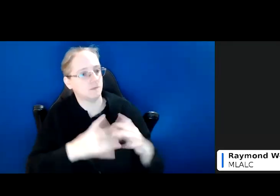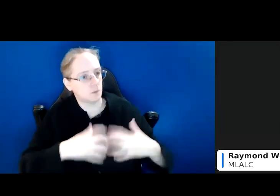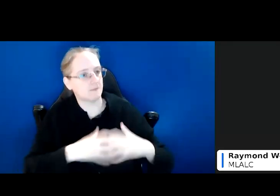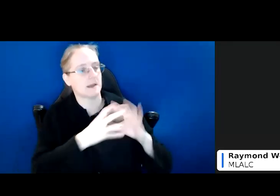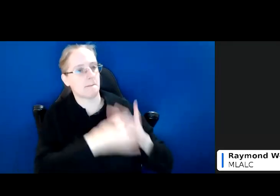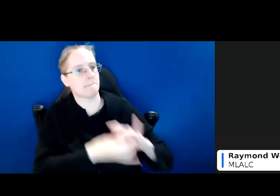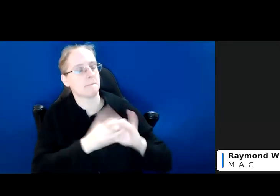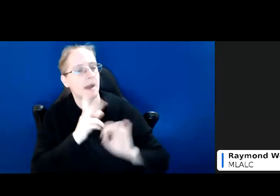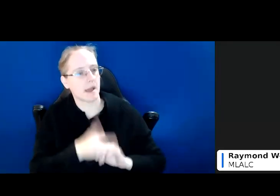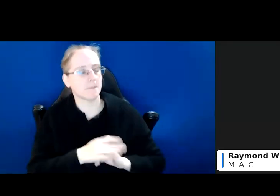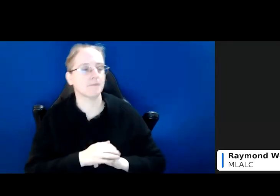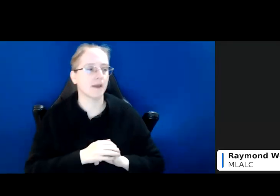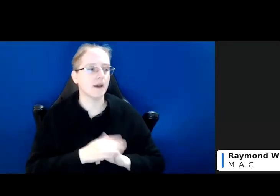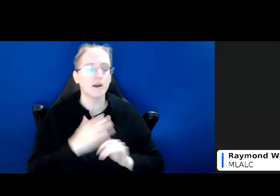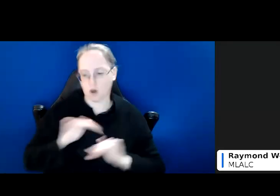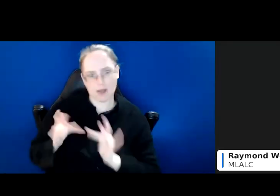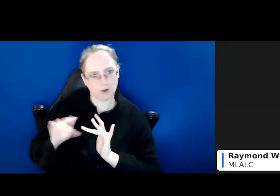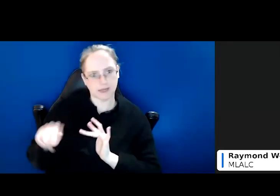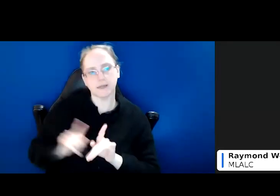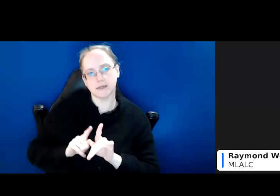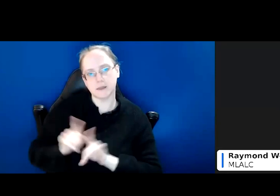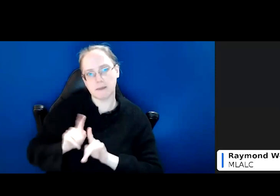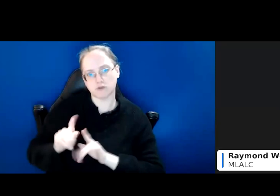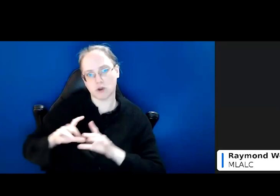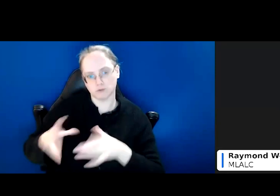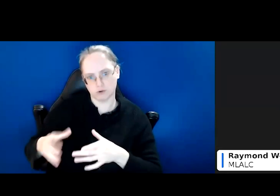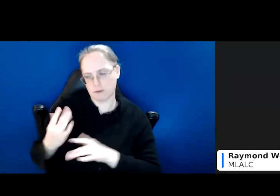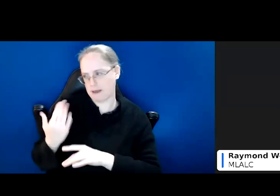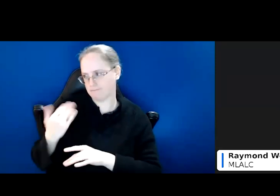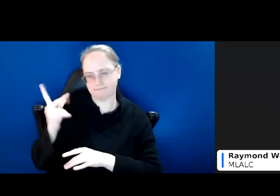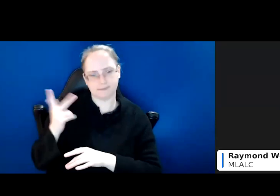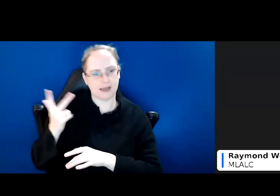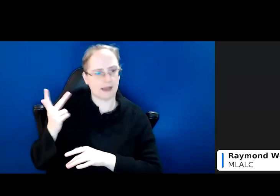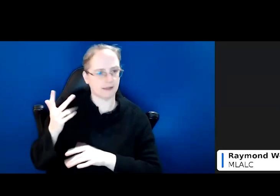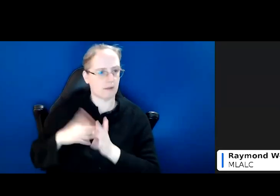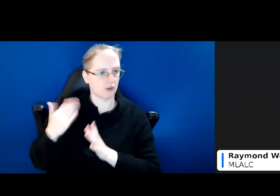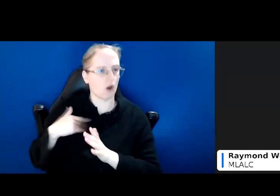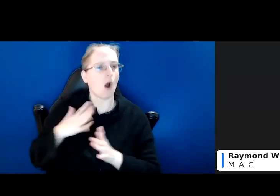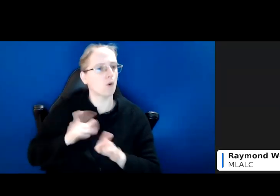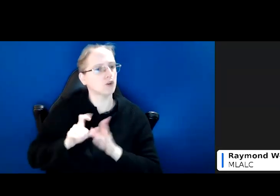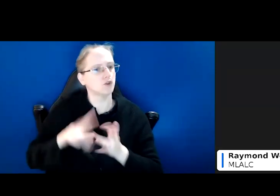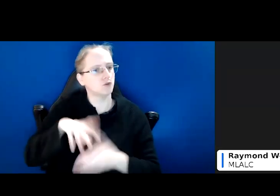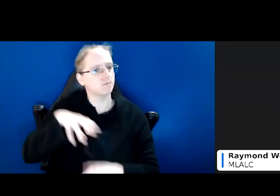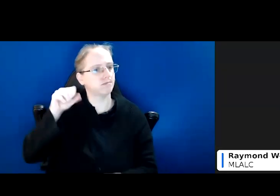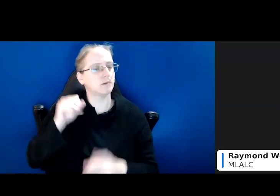to Metro probably eight months ago because I wanted to do smoking ceremonies. You know, I did them as a part of my work with smoking a person,